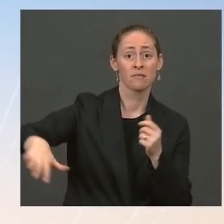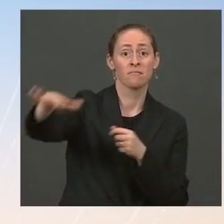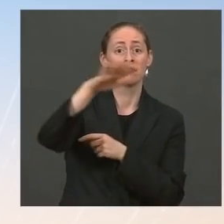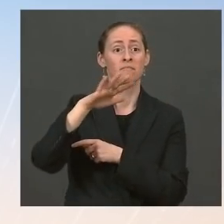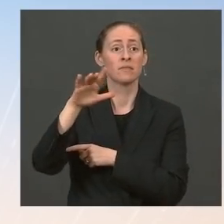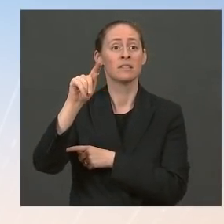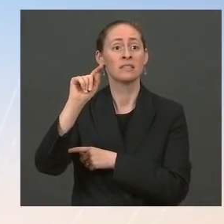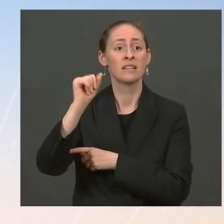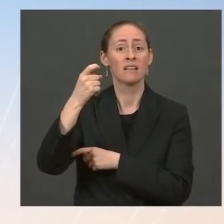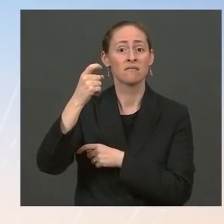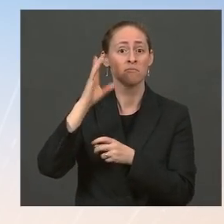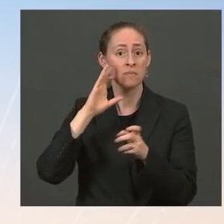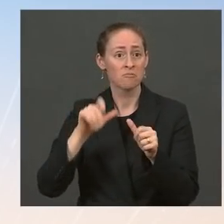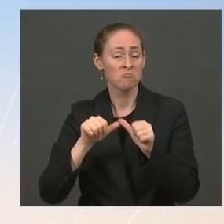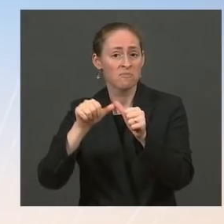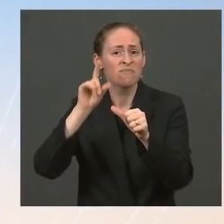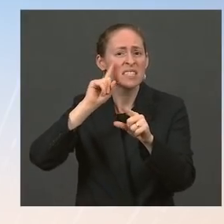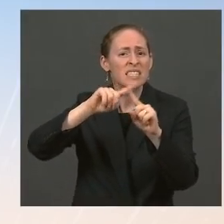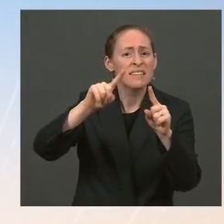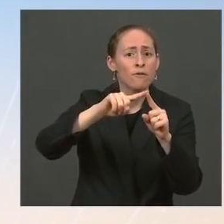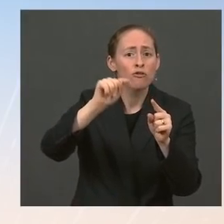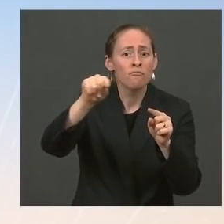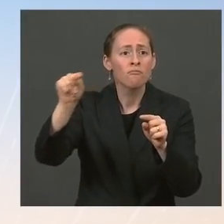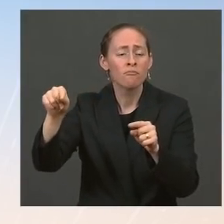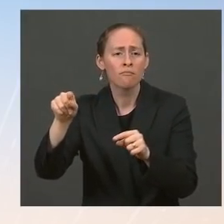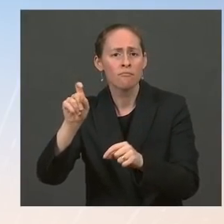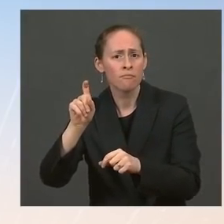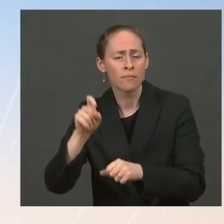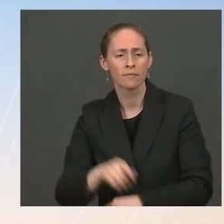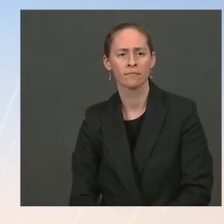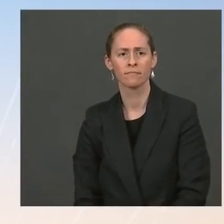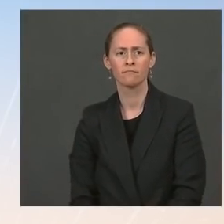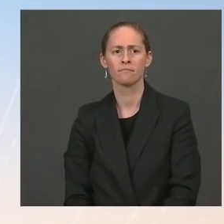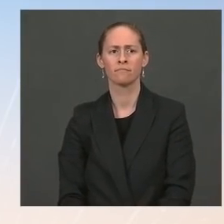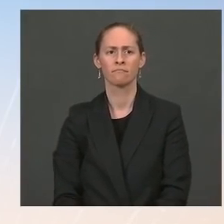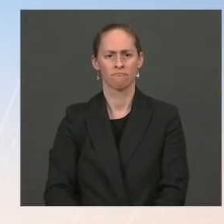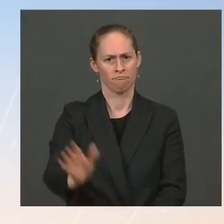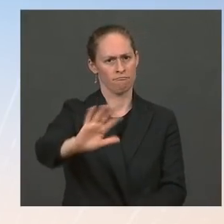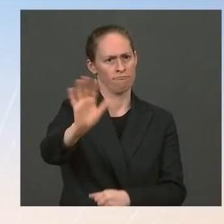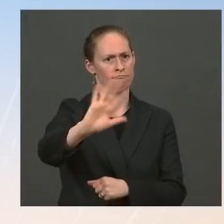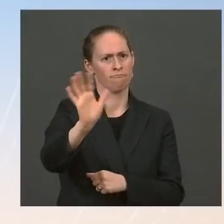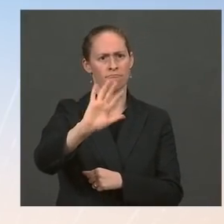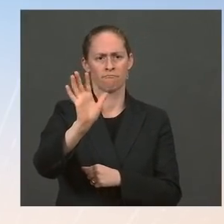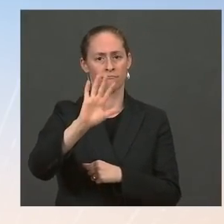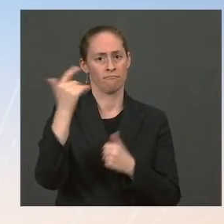you know, obviously it wasn't what he proposed in his initial package, as you know, but just to come back to that.